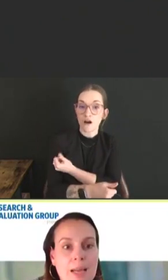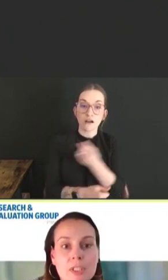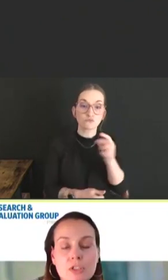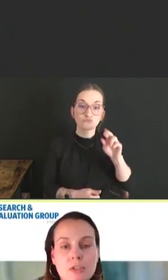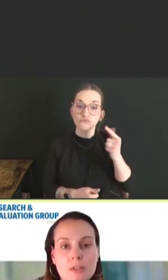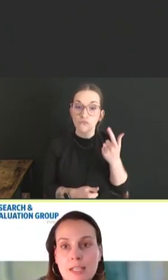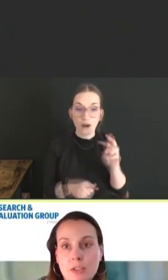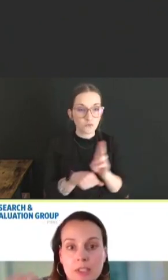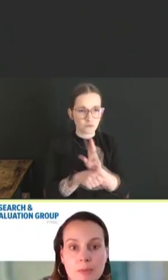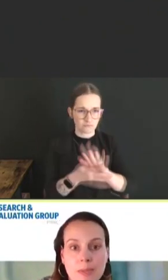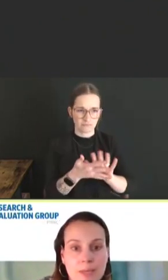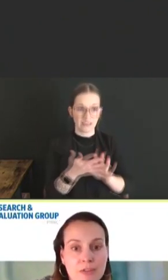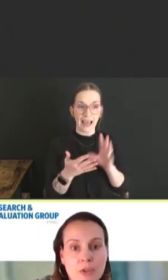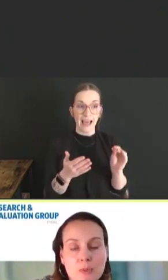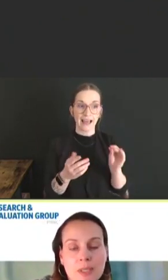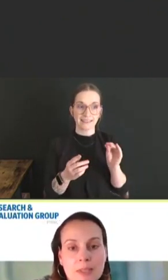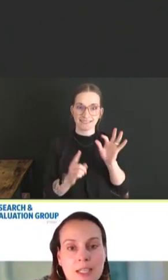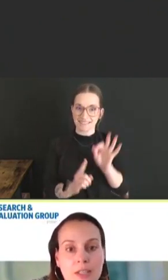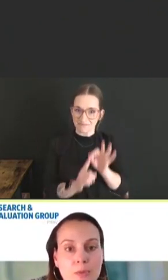I'm going to tell you a little bit about those, but I'm going to give you a little